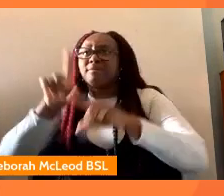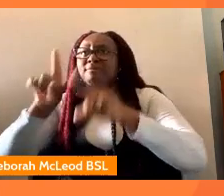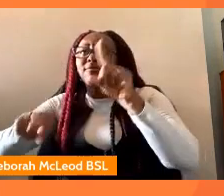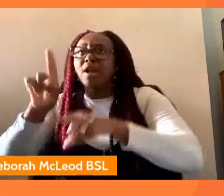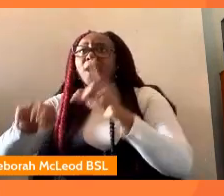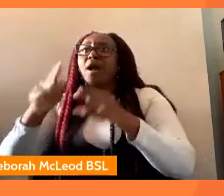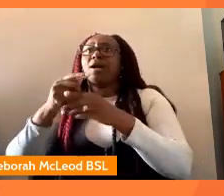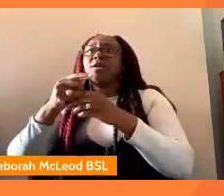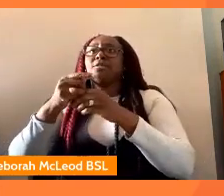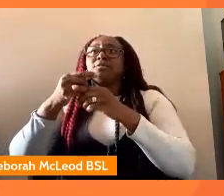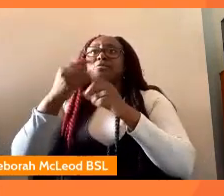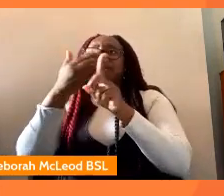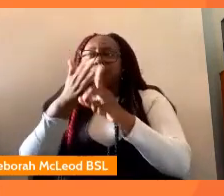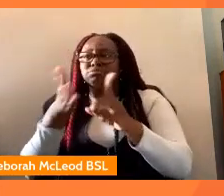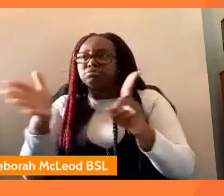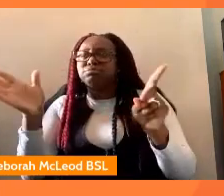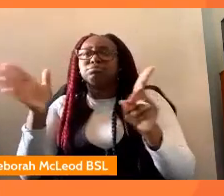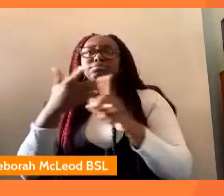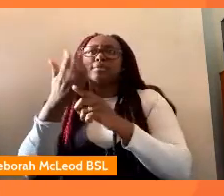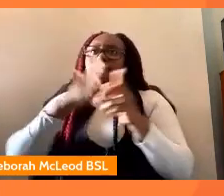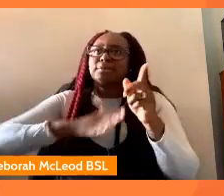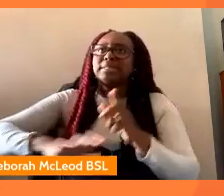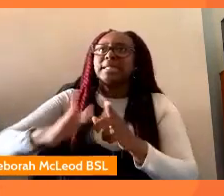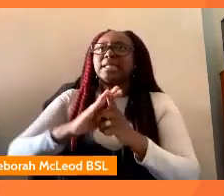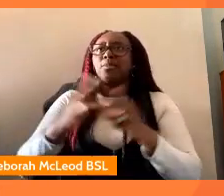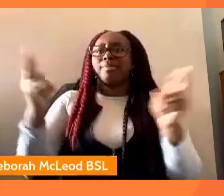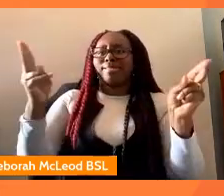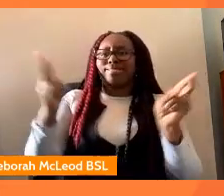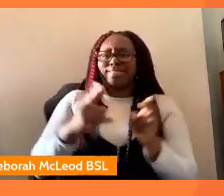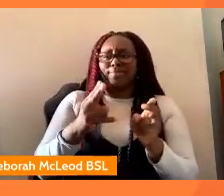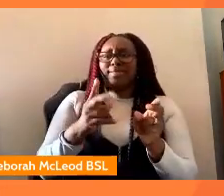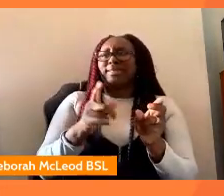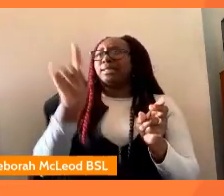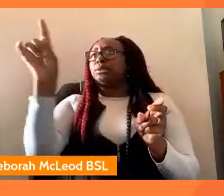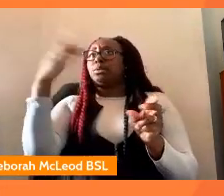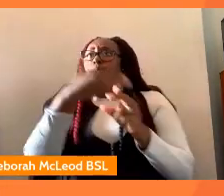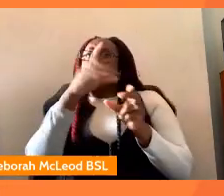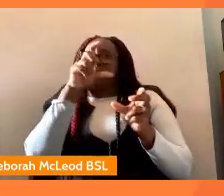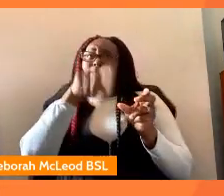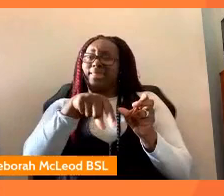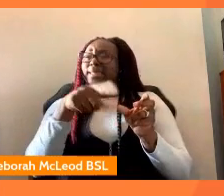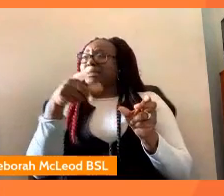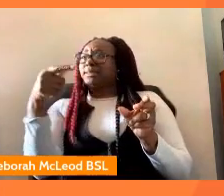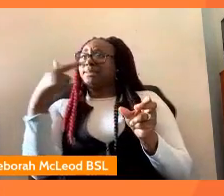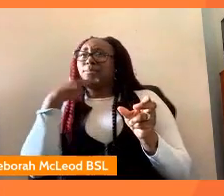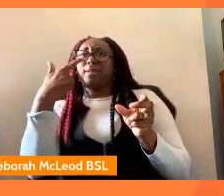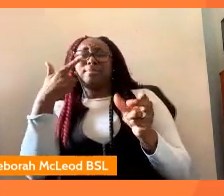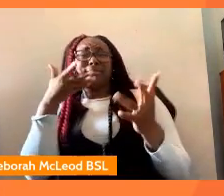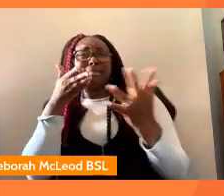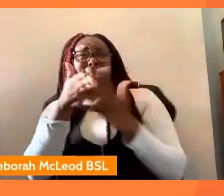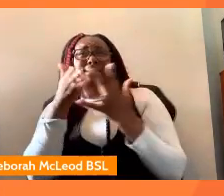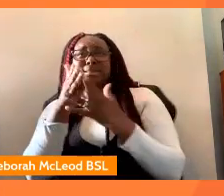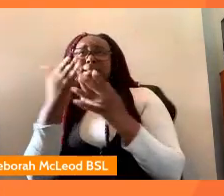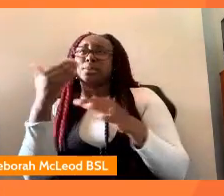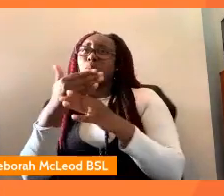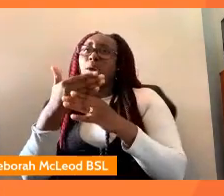of needs, rather than working with the limitations set by others. The priority for accessibility has been quite poor on the technology